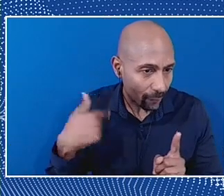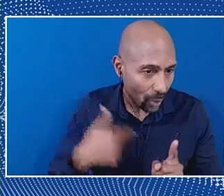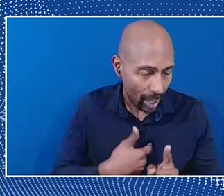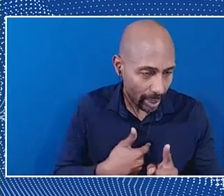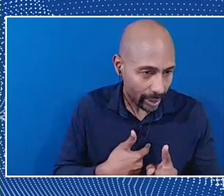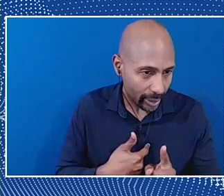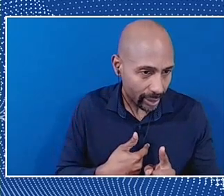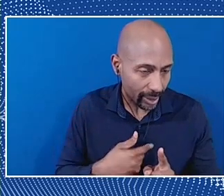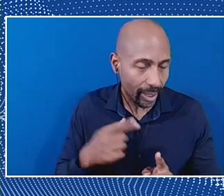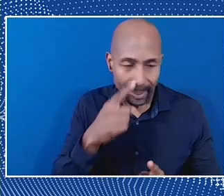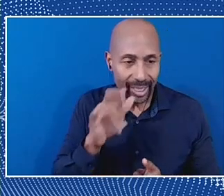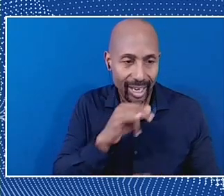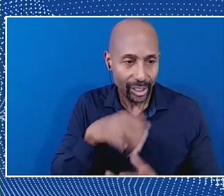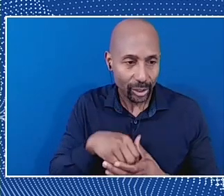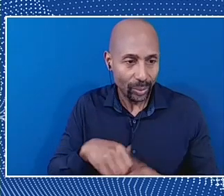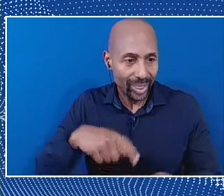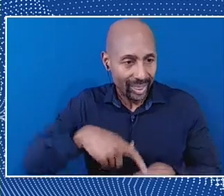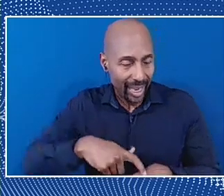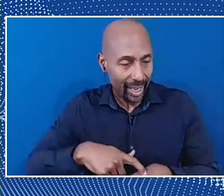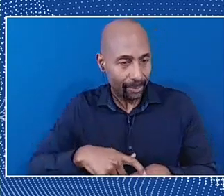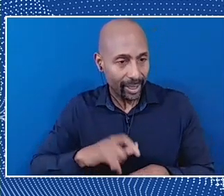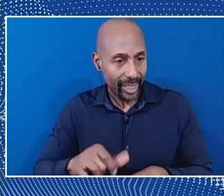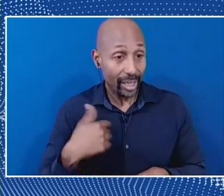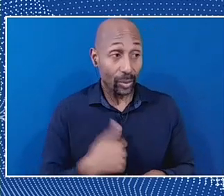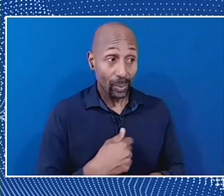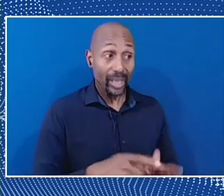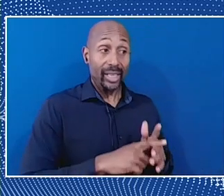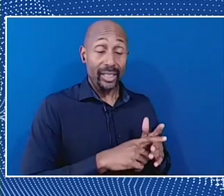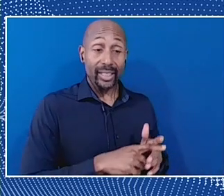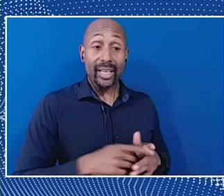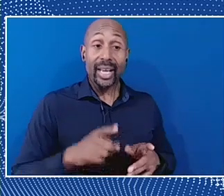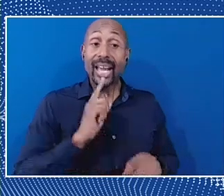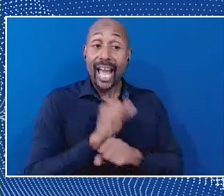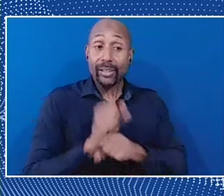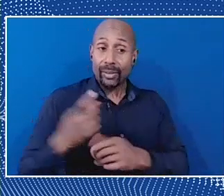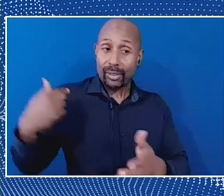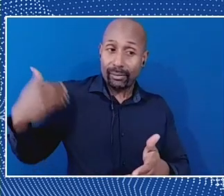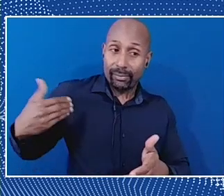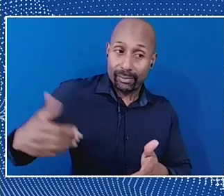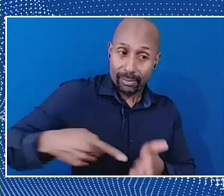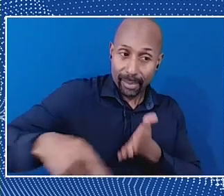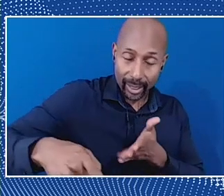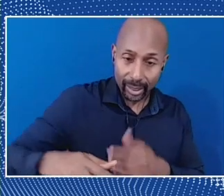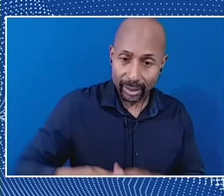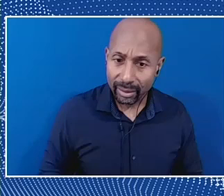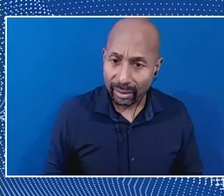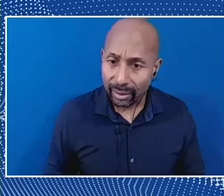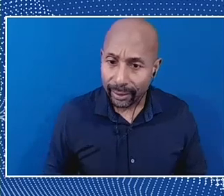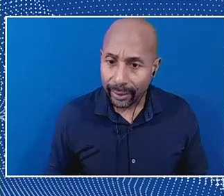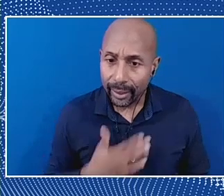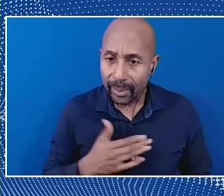help us with the forgiveness programs that are still plagued by many issues, and can be the answer for many of us.